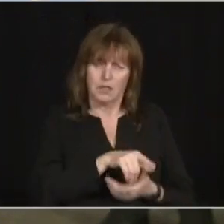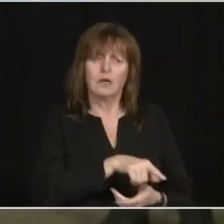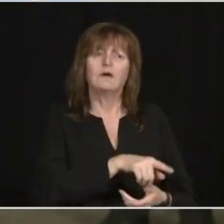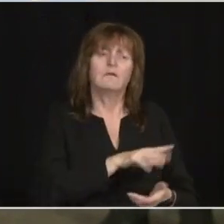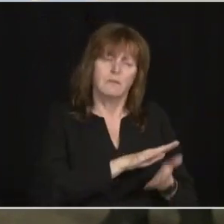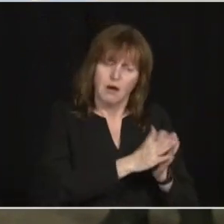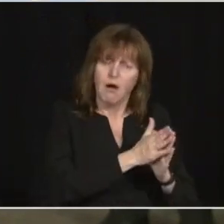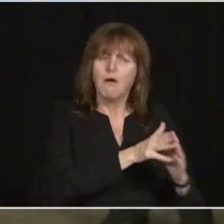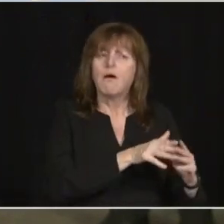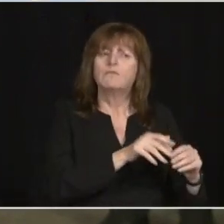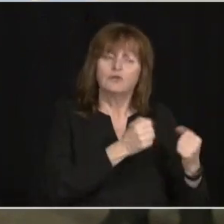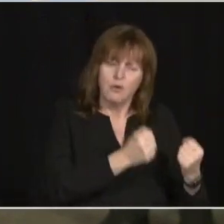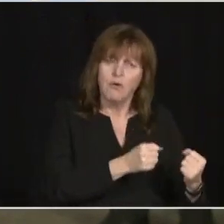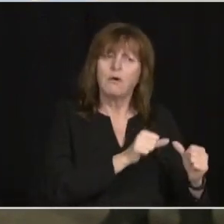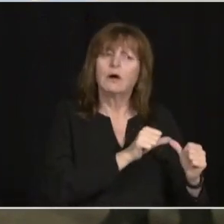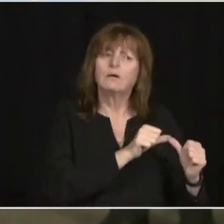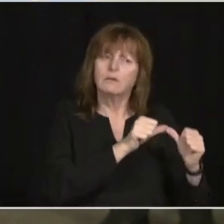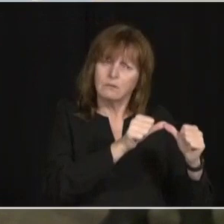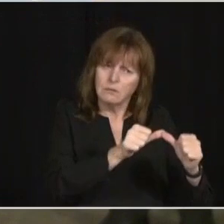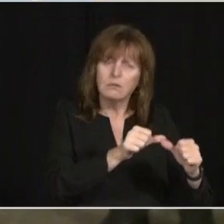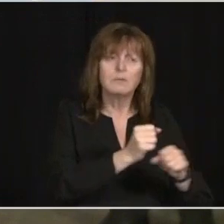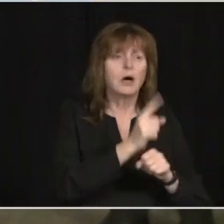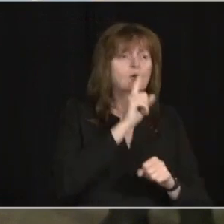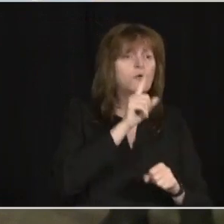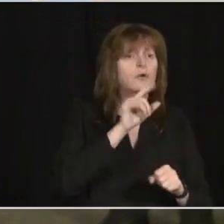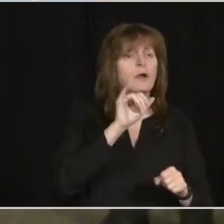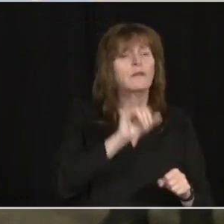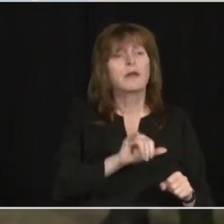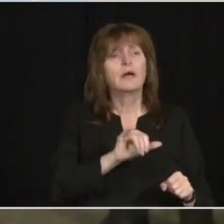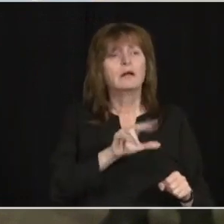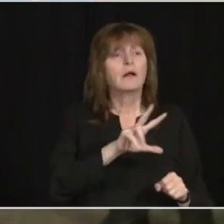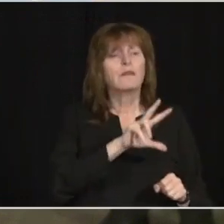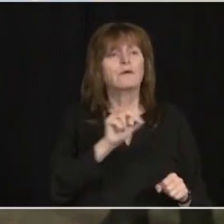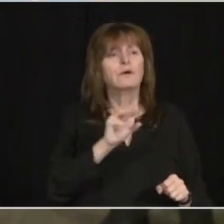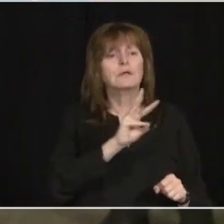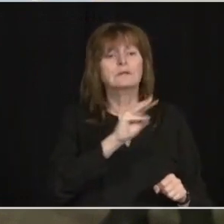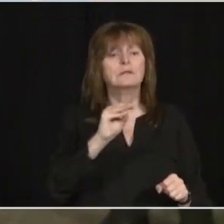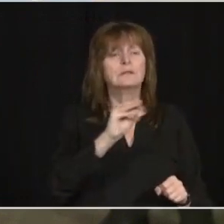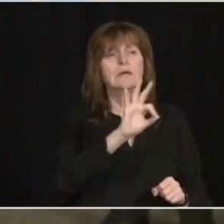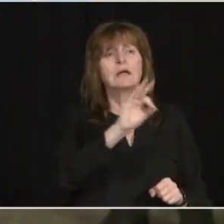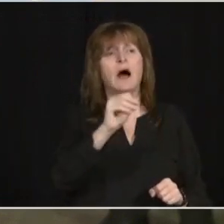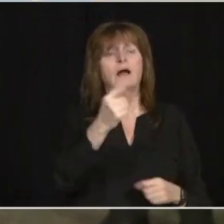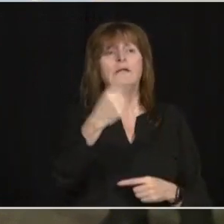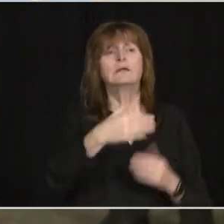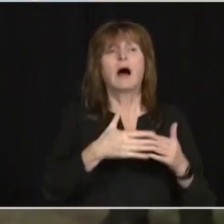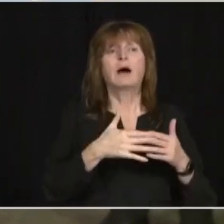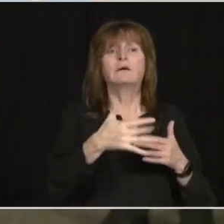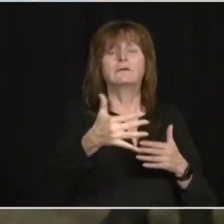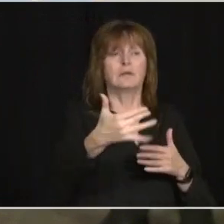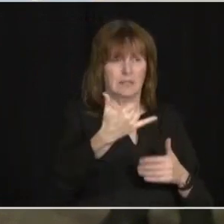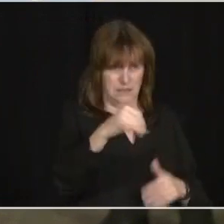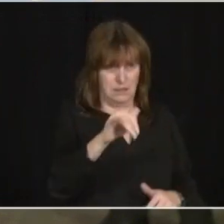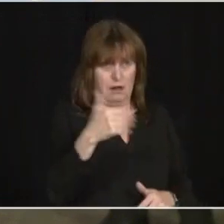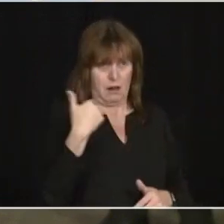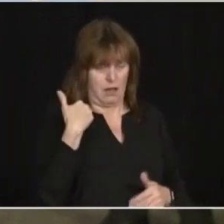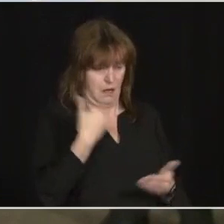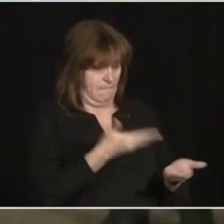between provincial and federal governments collaborating, we believe that the sector will remain strong. We want to make sure child care operators